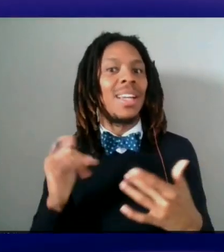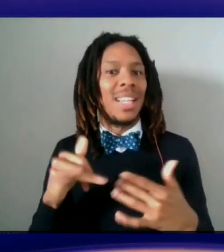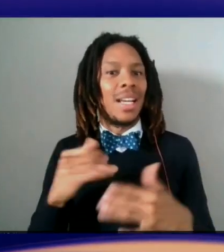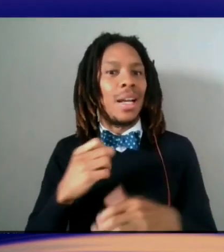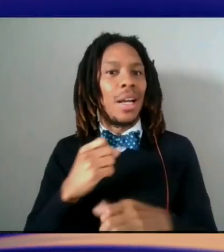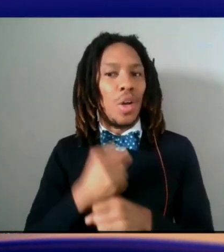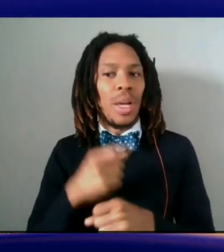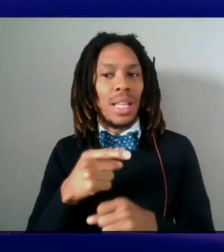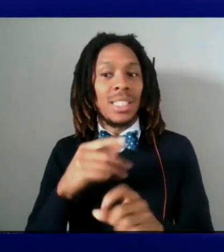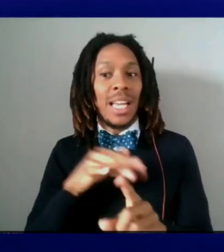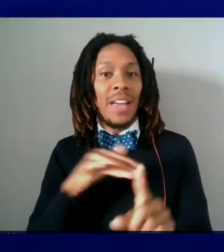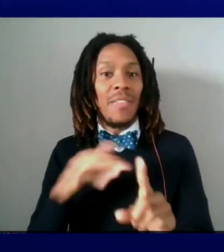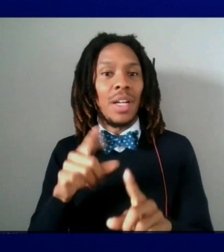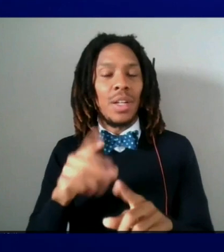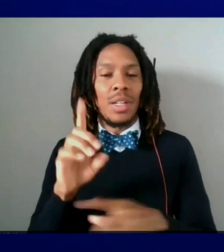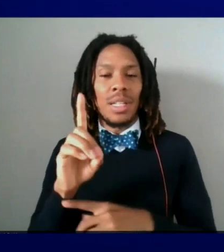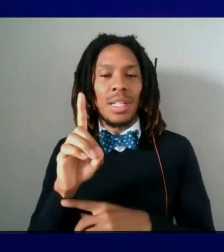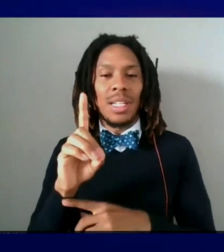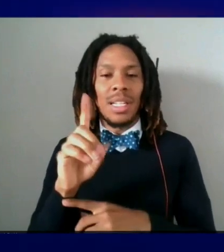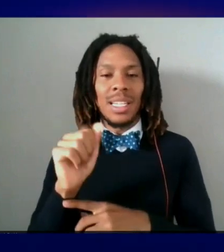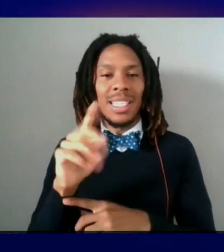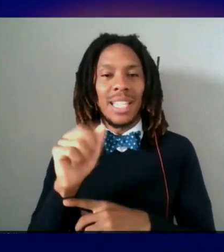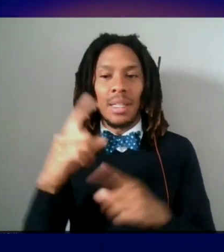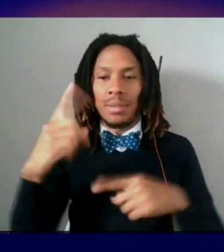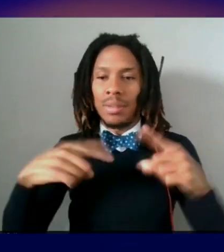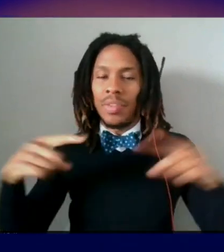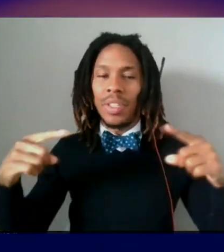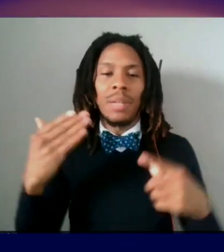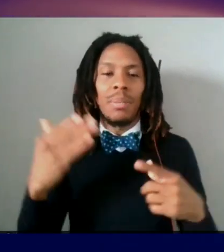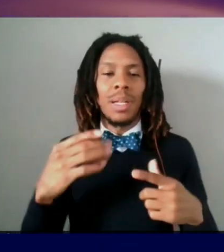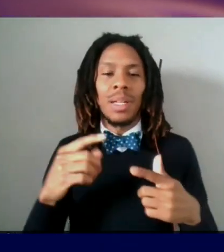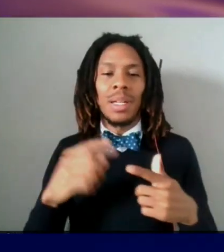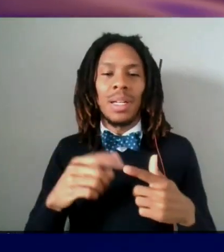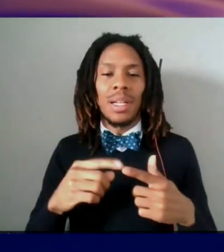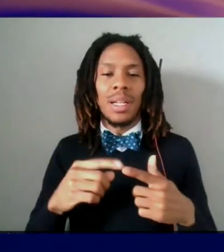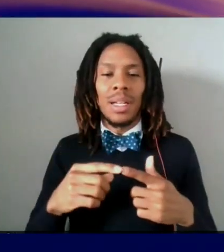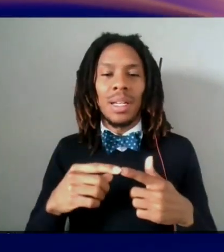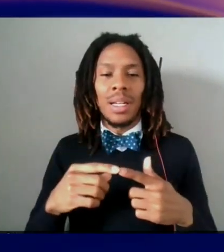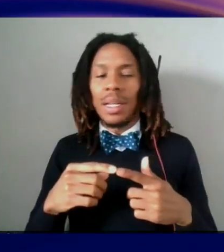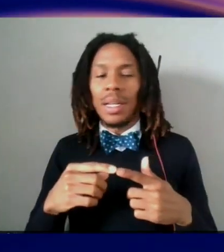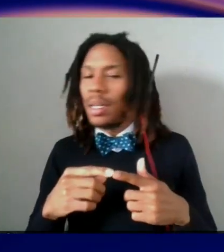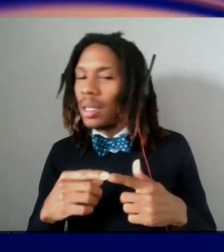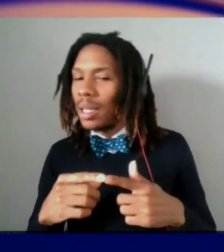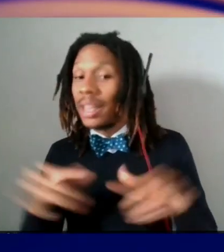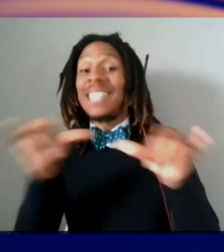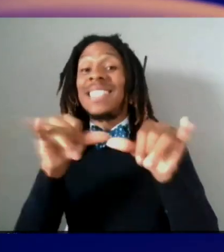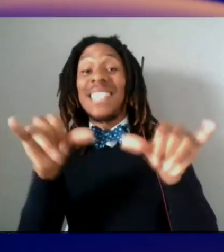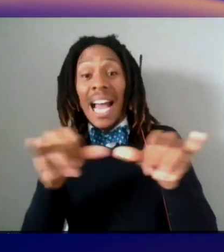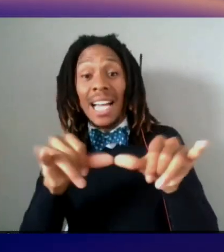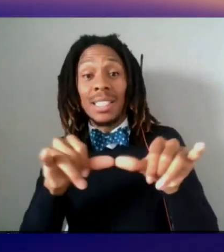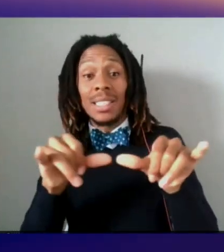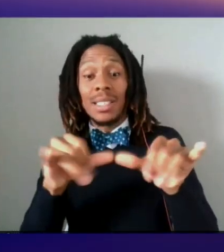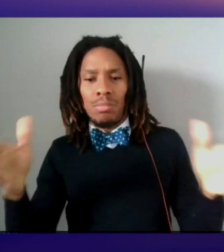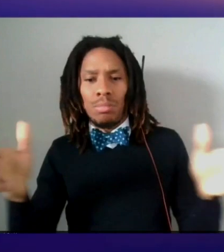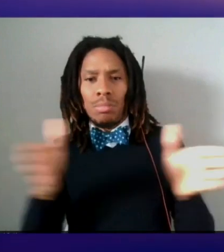where your data varies. So maybe the size of the data varies, or your line of business suddenly says,